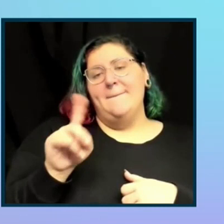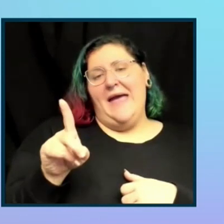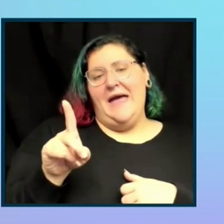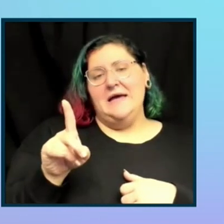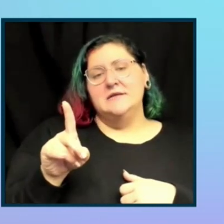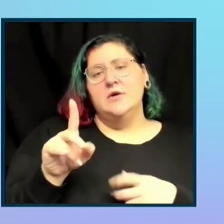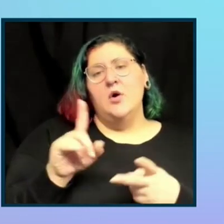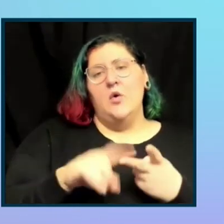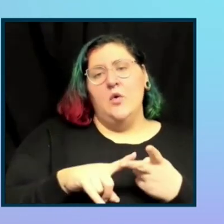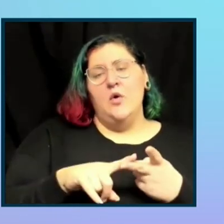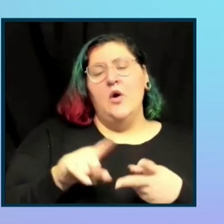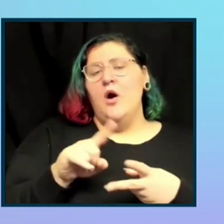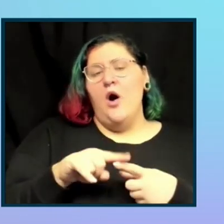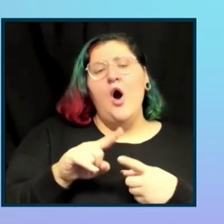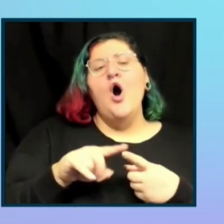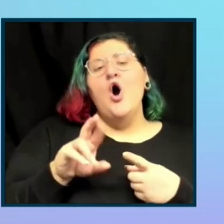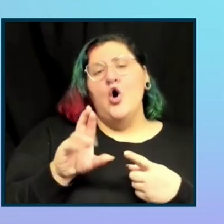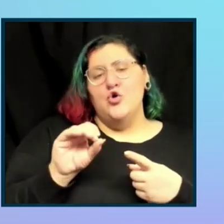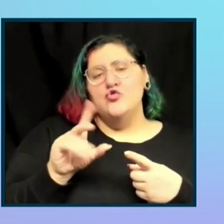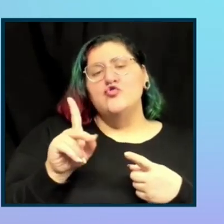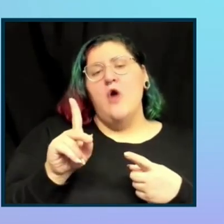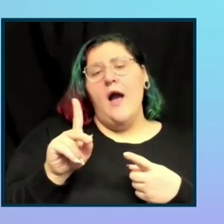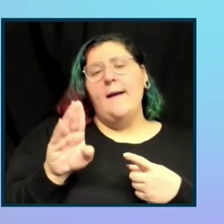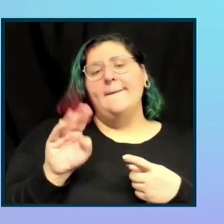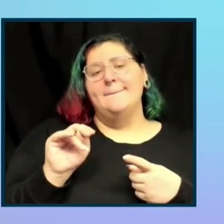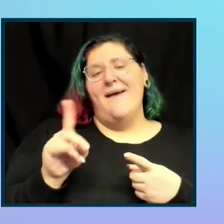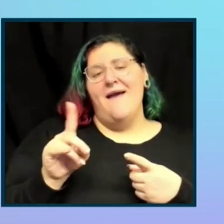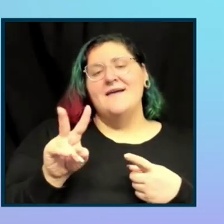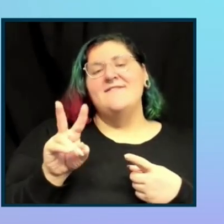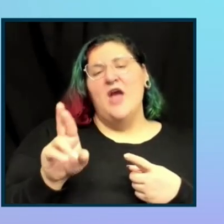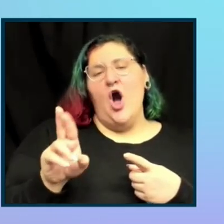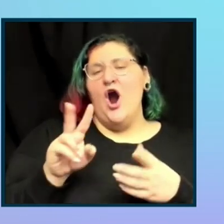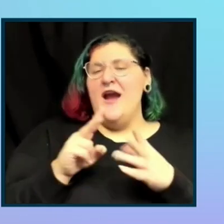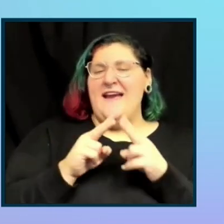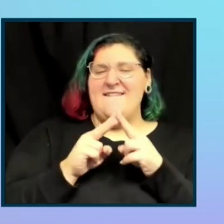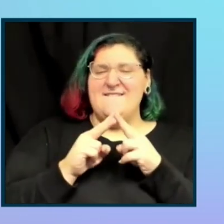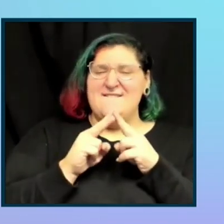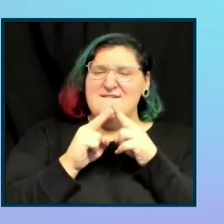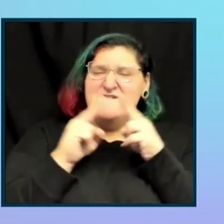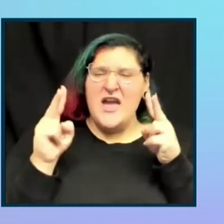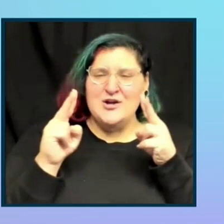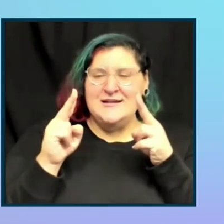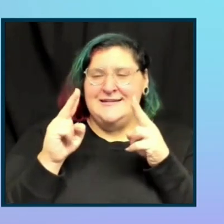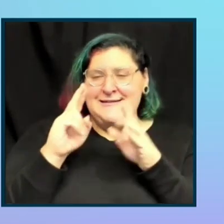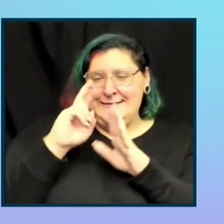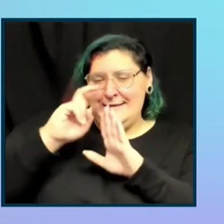but Rock Band VR you know, is very, very immersive. It's a lot of fun if you can, of course get an instrument